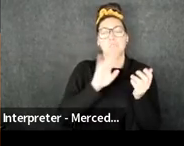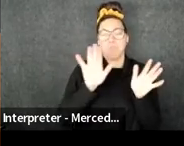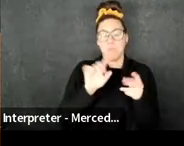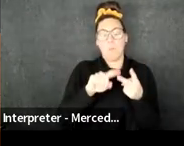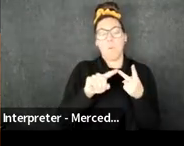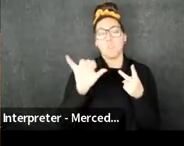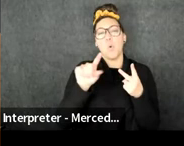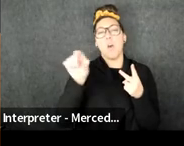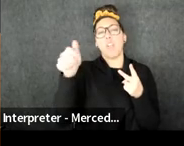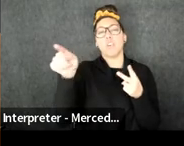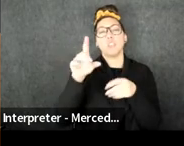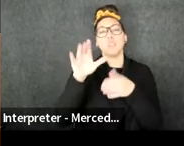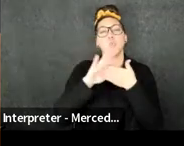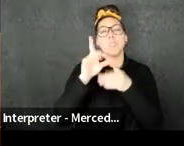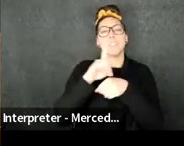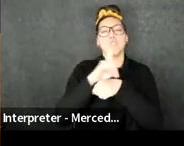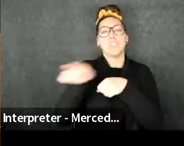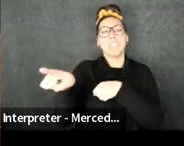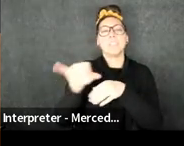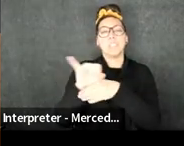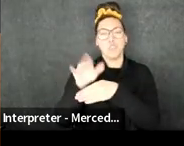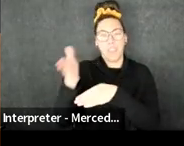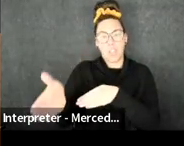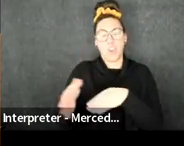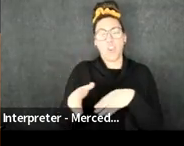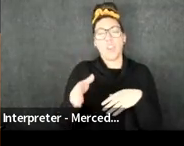District to intern and do school social work.